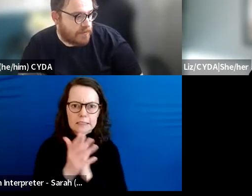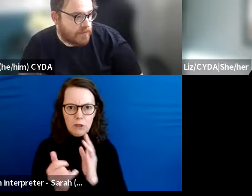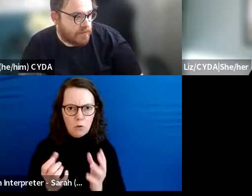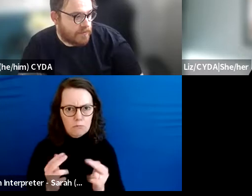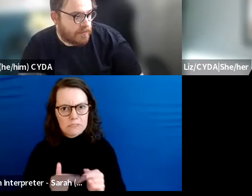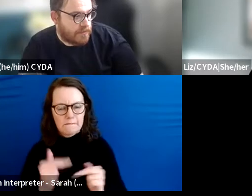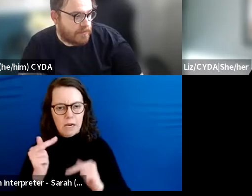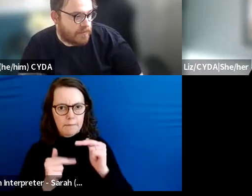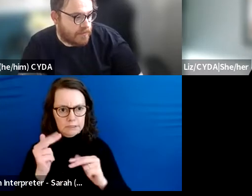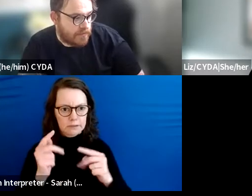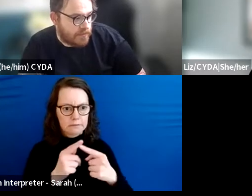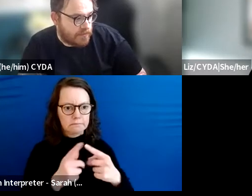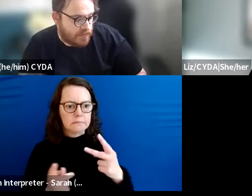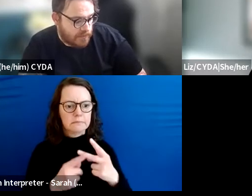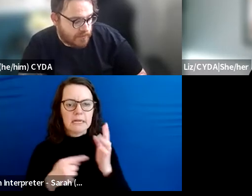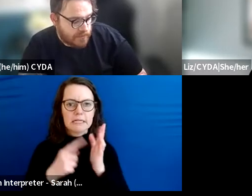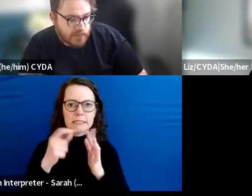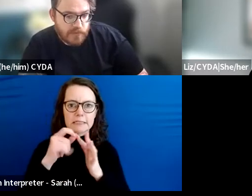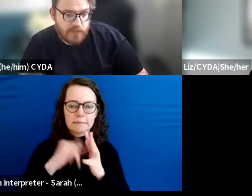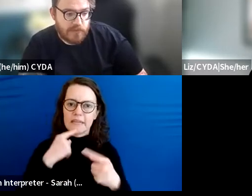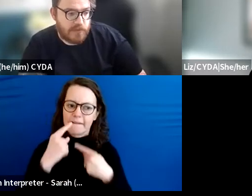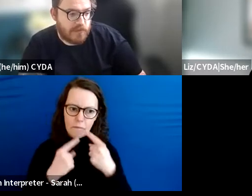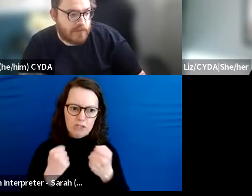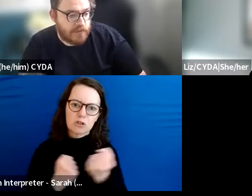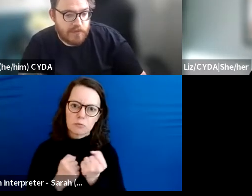Then we'll be talking through tips on information support and funding.